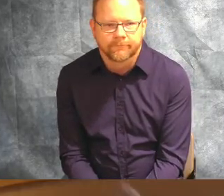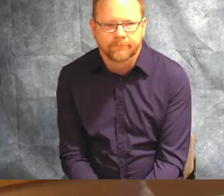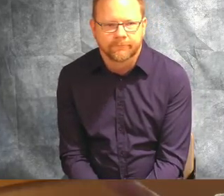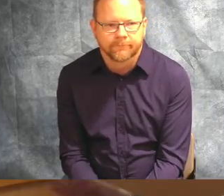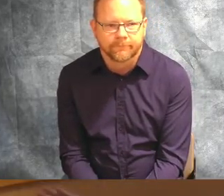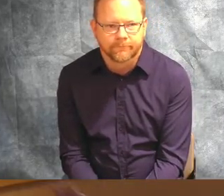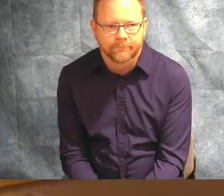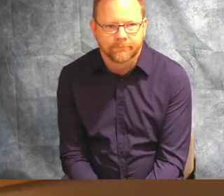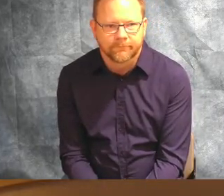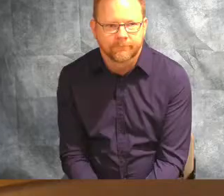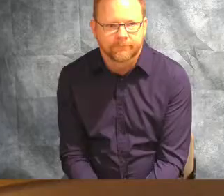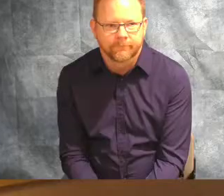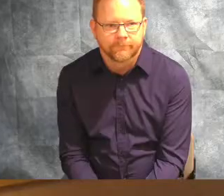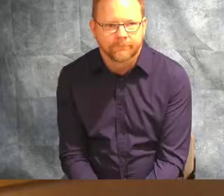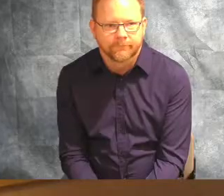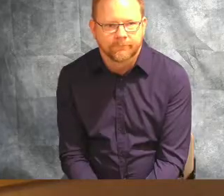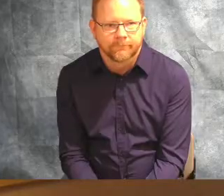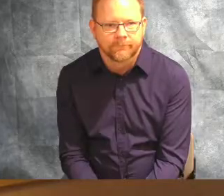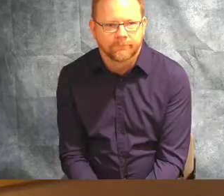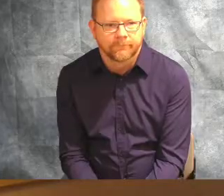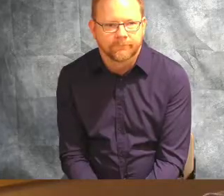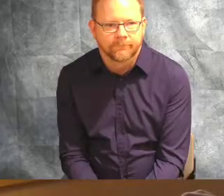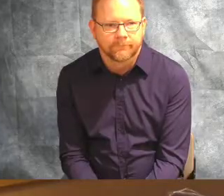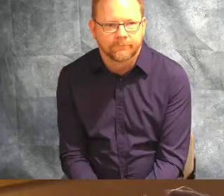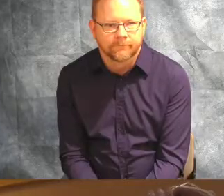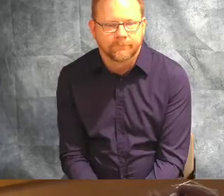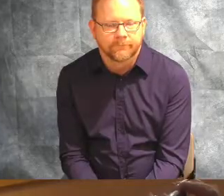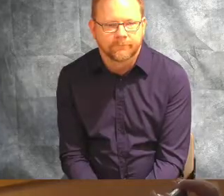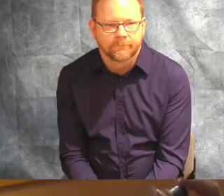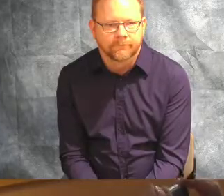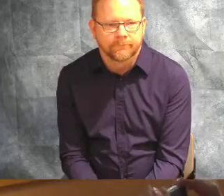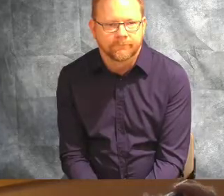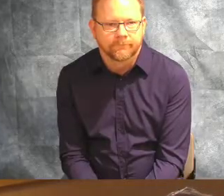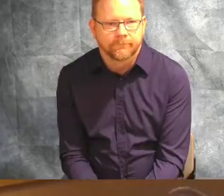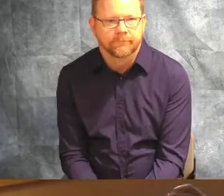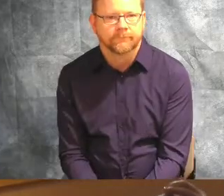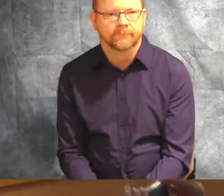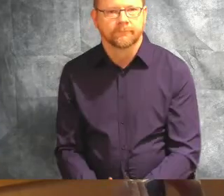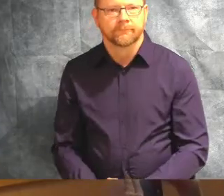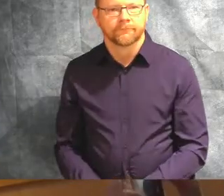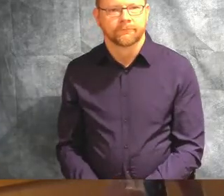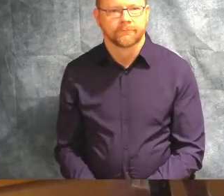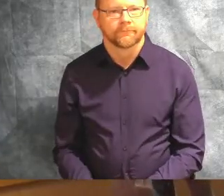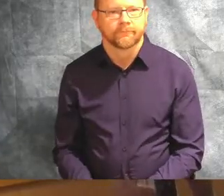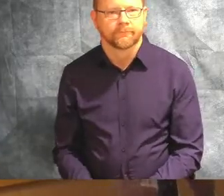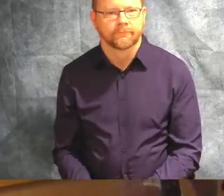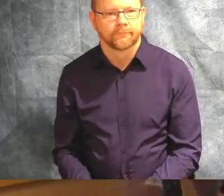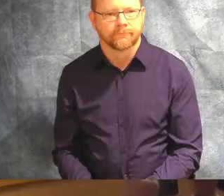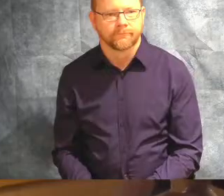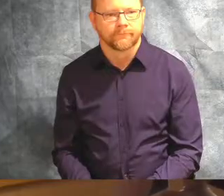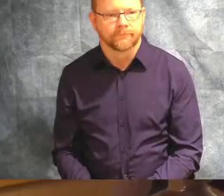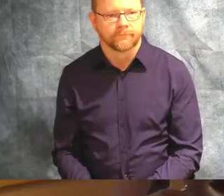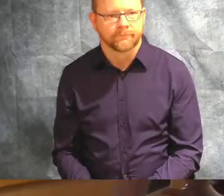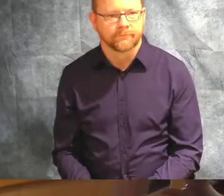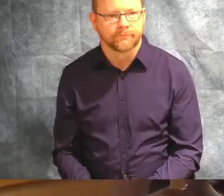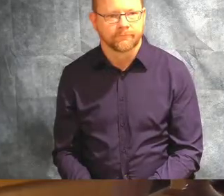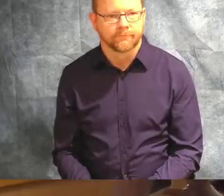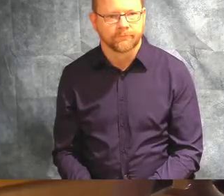if you guys wouldn't mind just coming over this way a little bit. All right here. This is on her